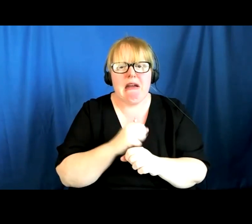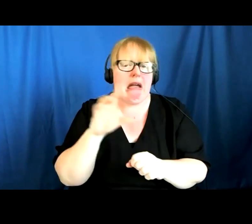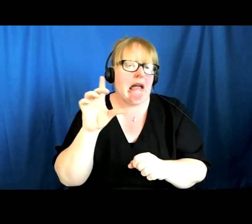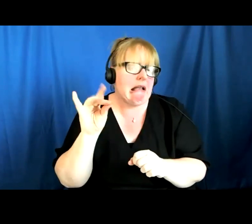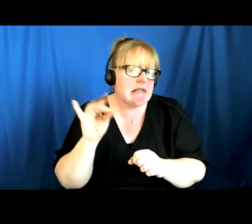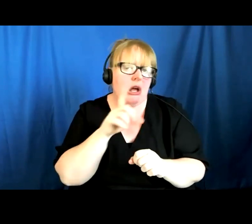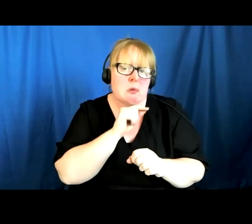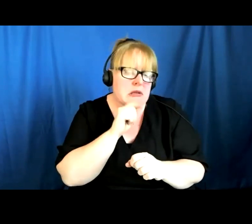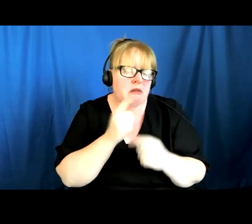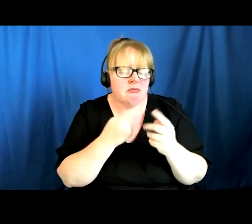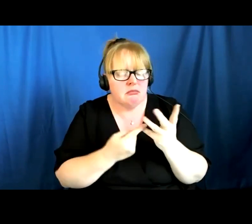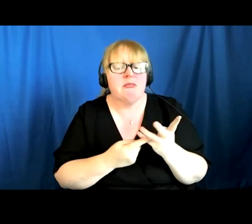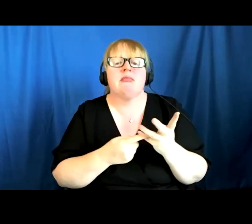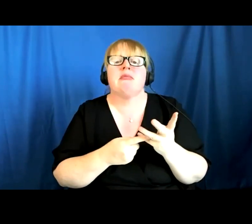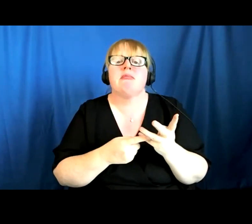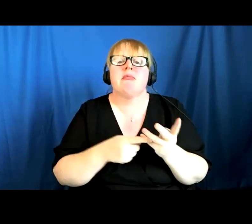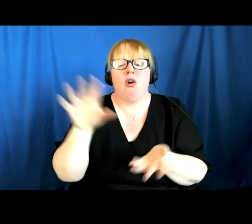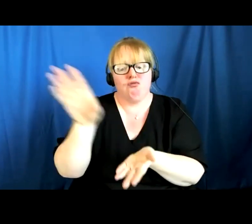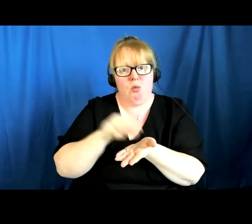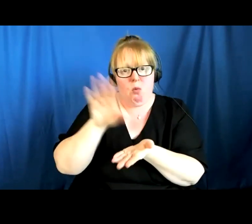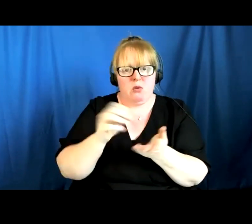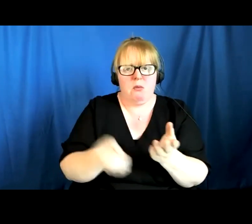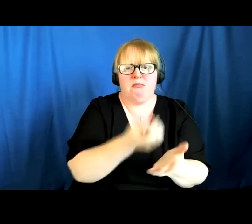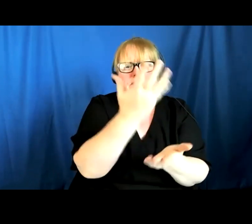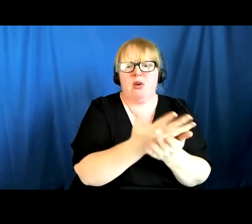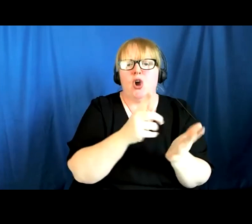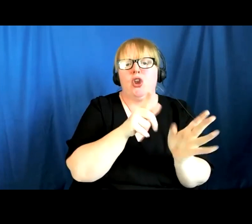of today's event on our YouTube channel, including captions.